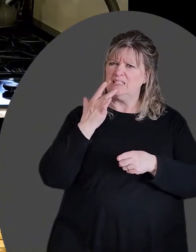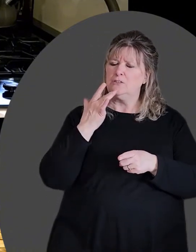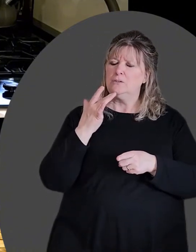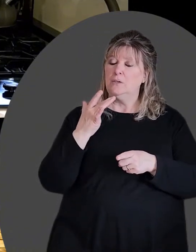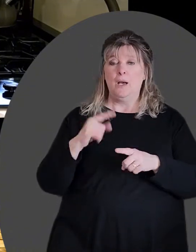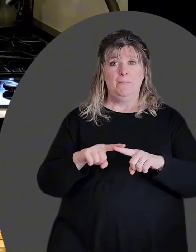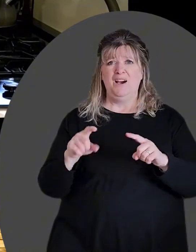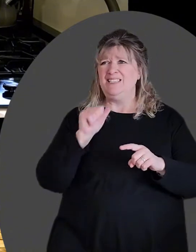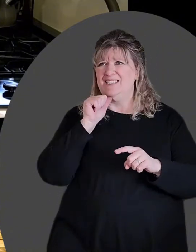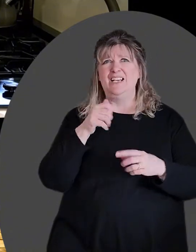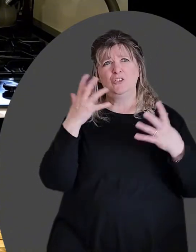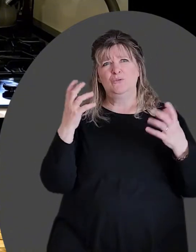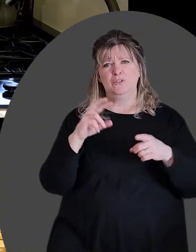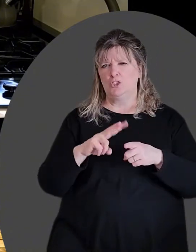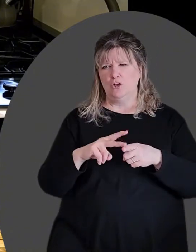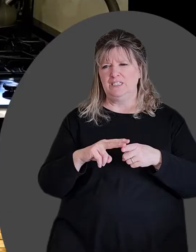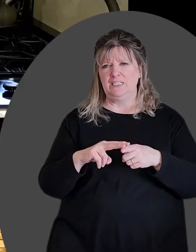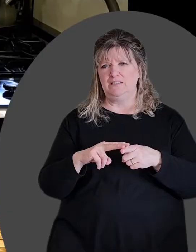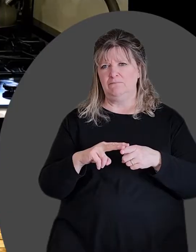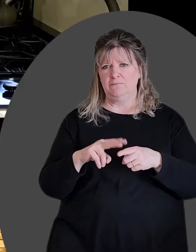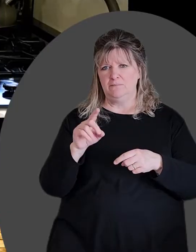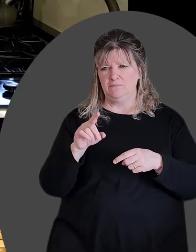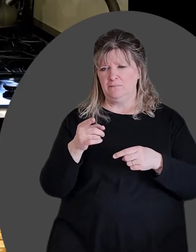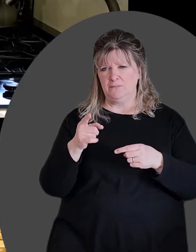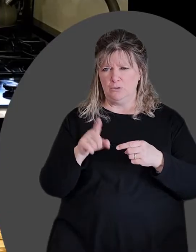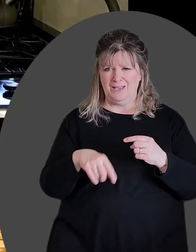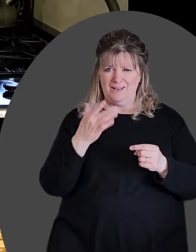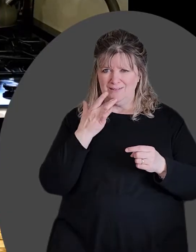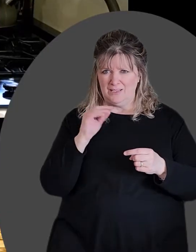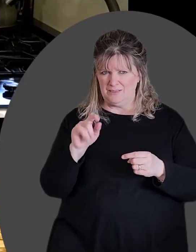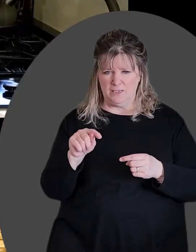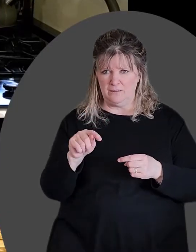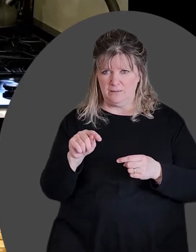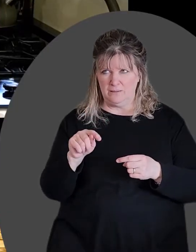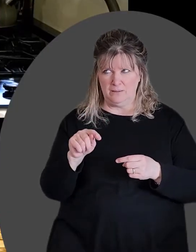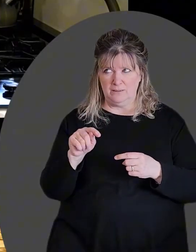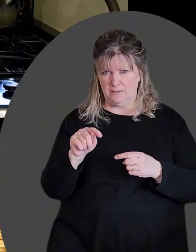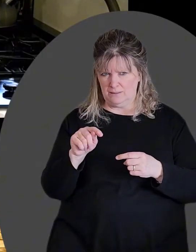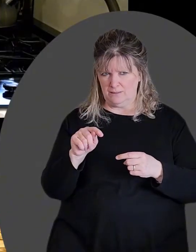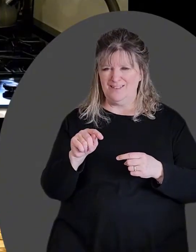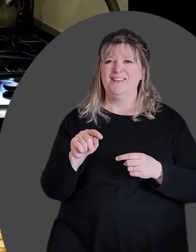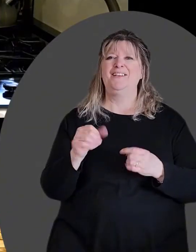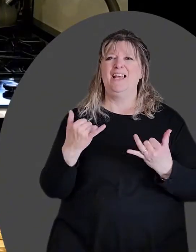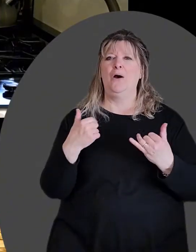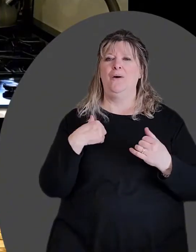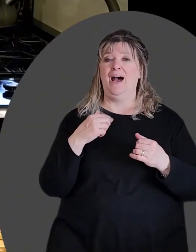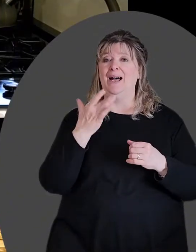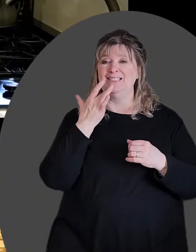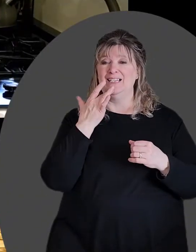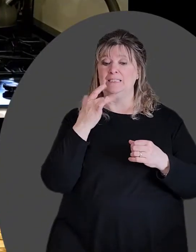but not so salty that you can't taste it and so now I'll taste this year's